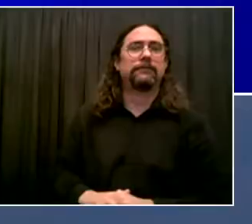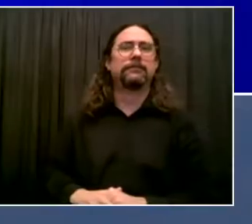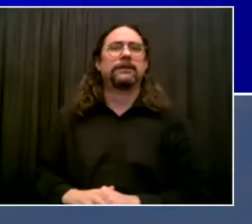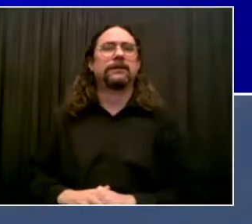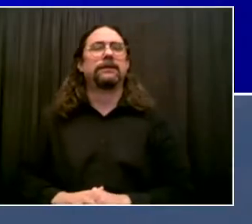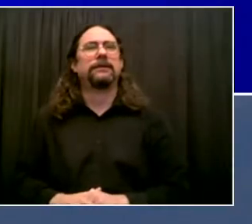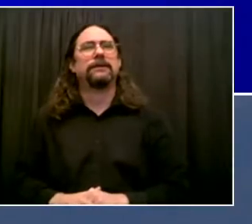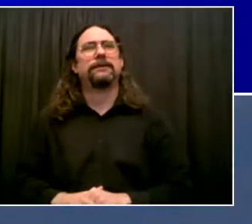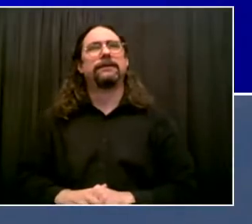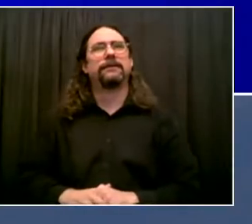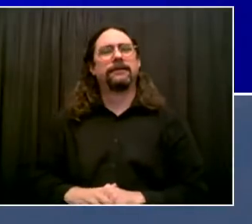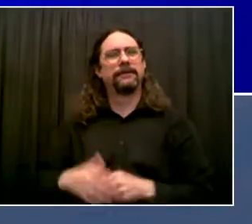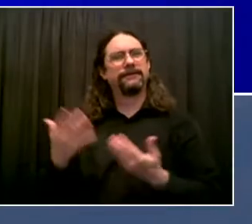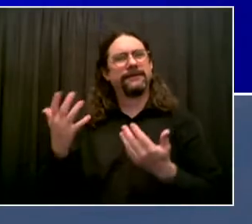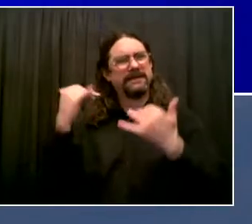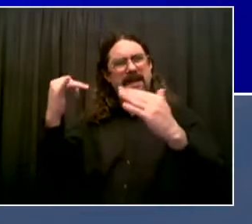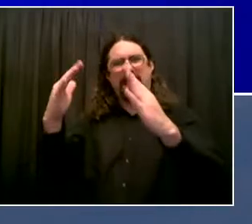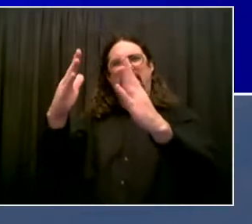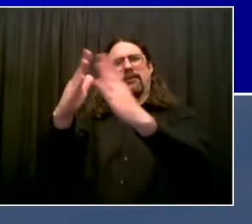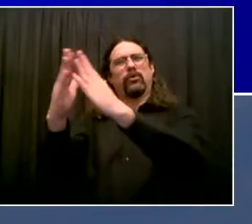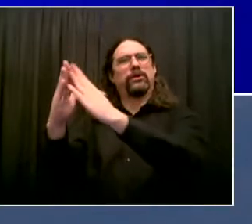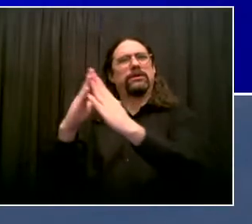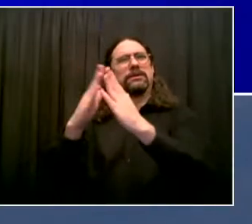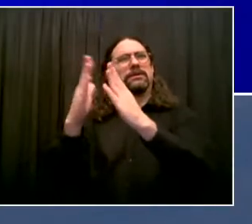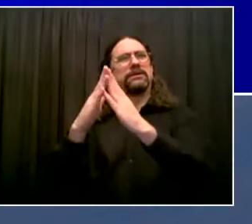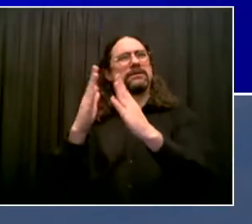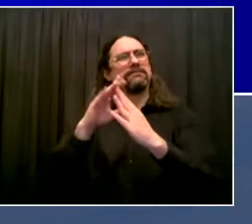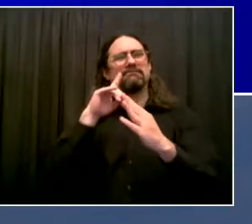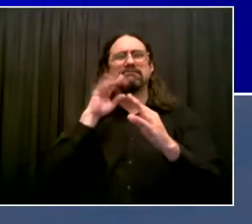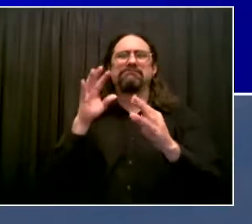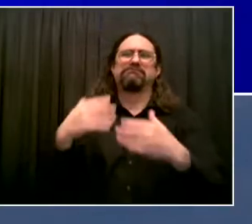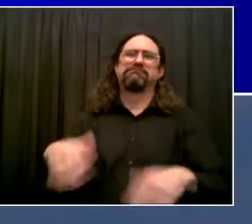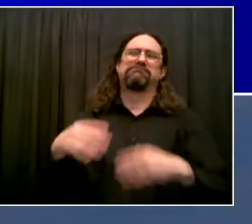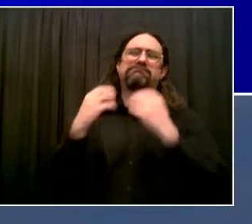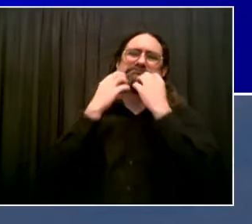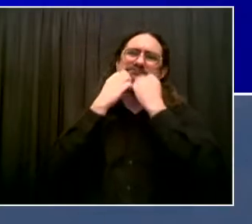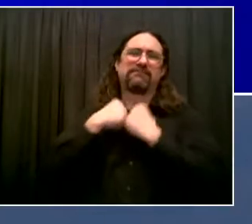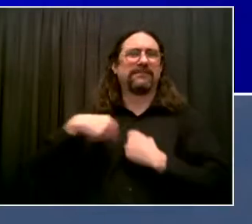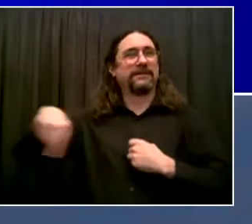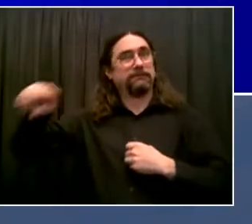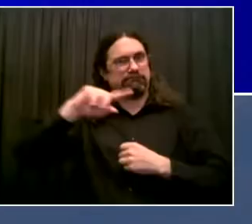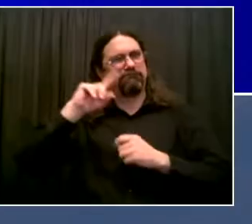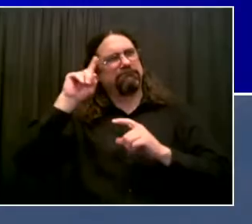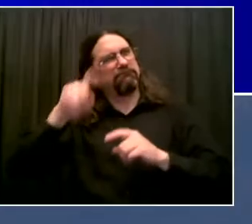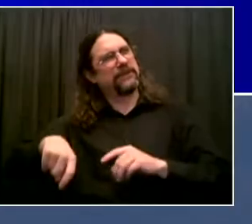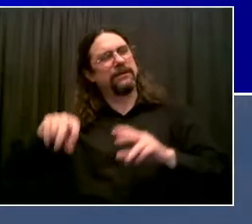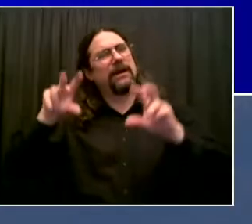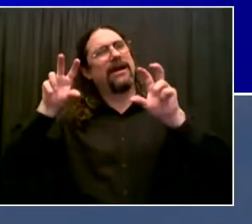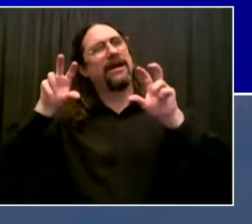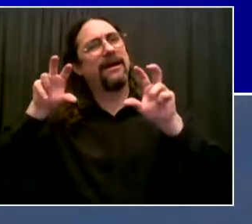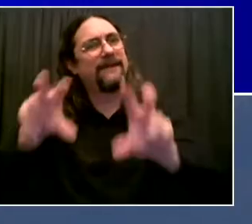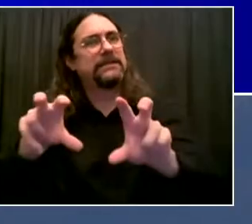SURE WE MOVE FORWARD. INVESTING IN COMMUNITY IS CRUCIAL AND OVER THE YEARS, WHEN